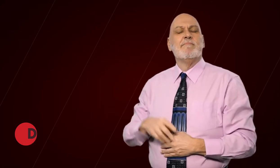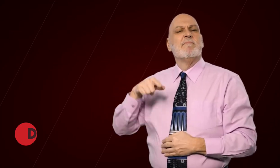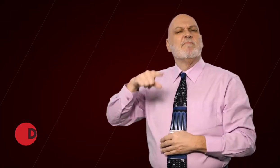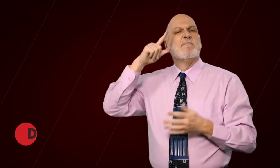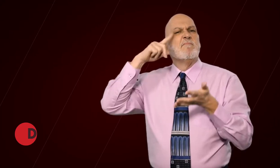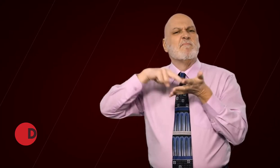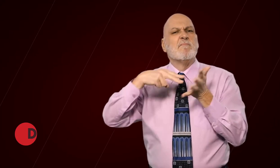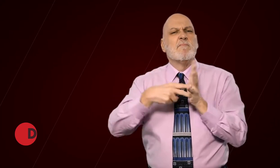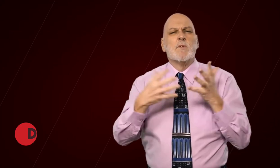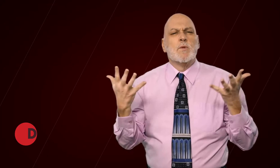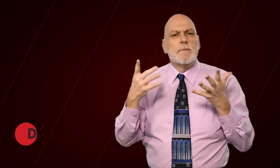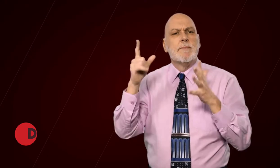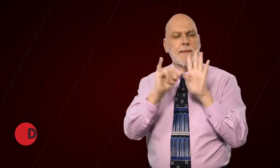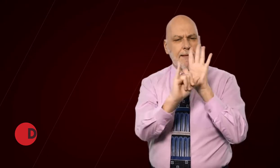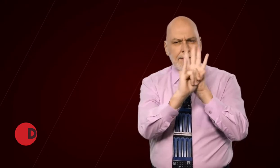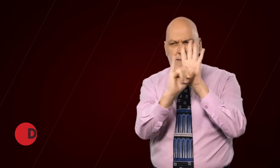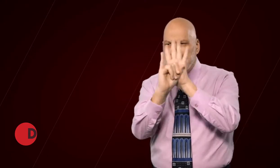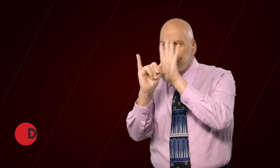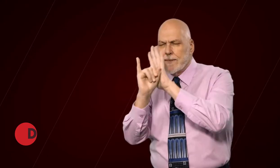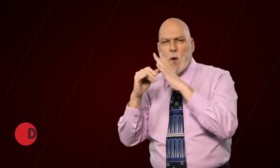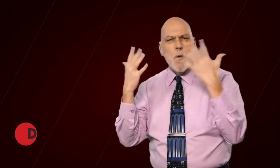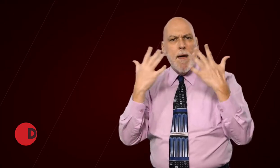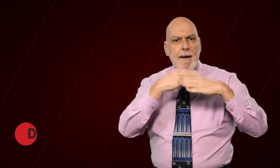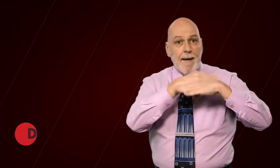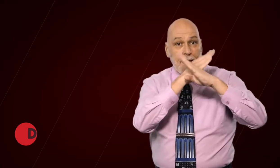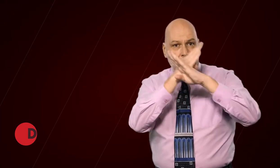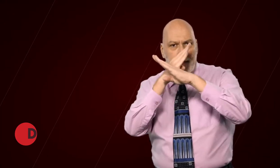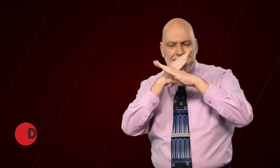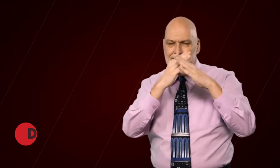This means identifying,